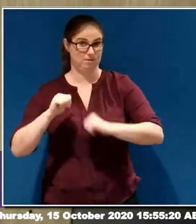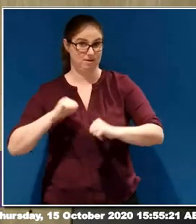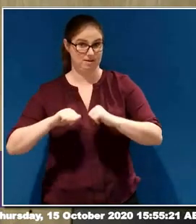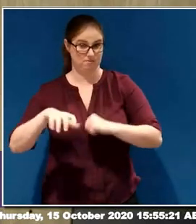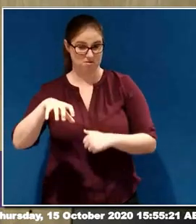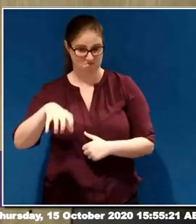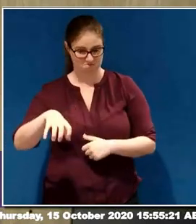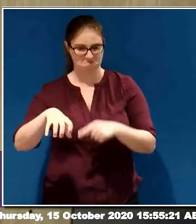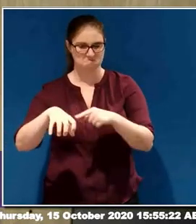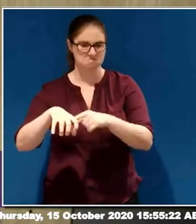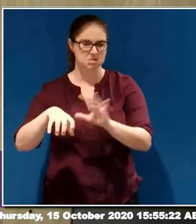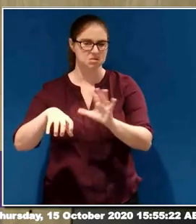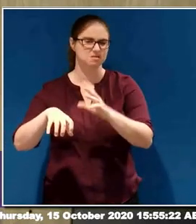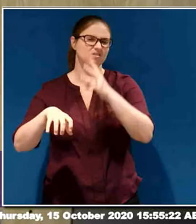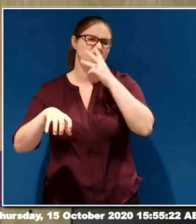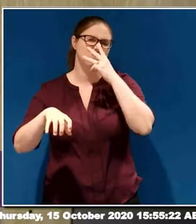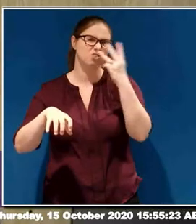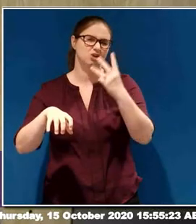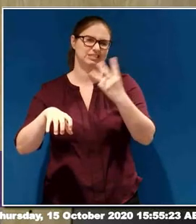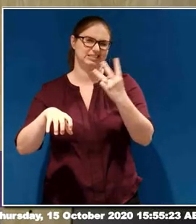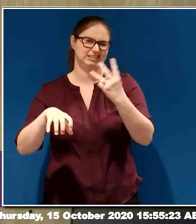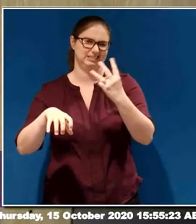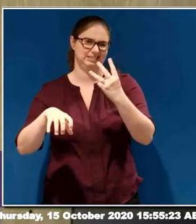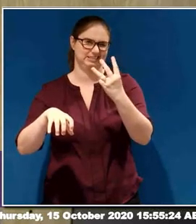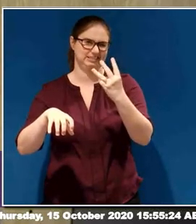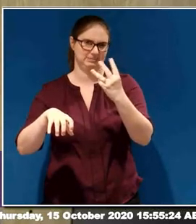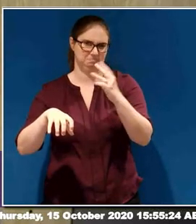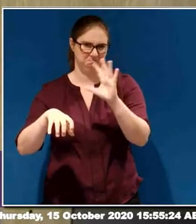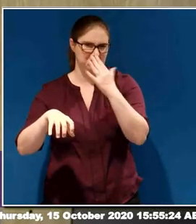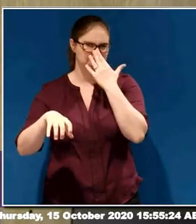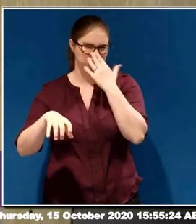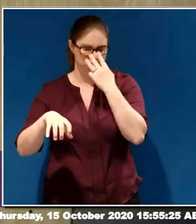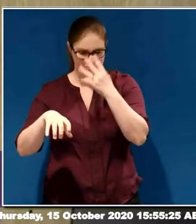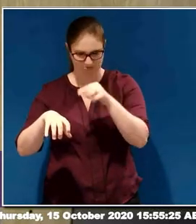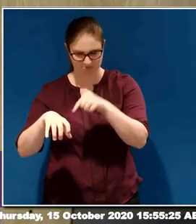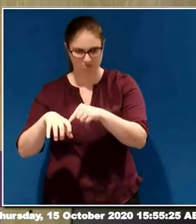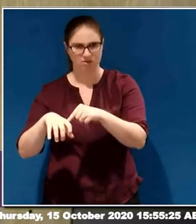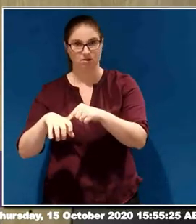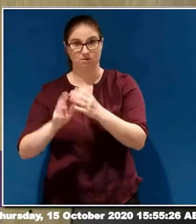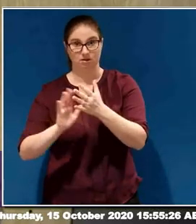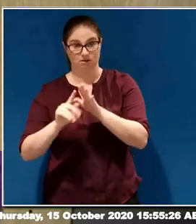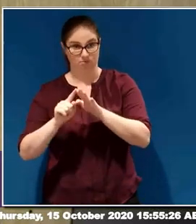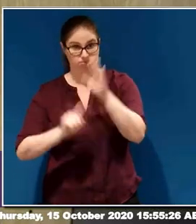But then when we looked at enrolments in juvenile justice special schools,